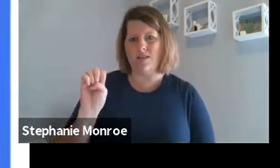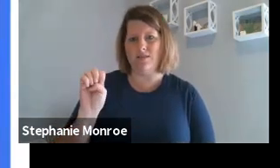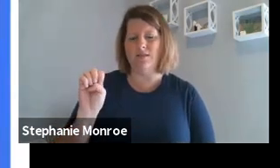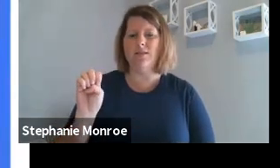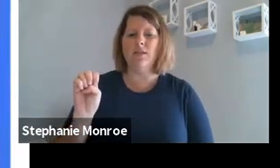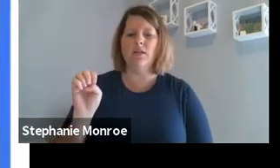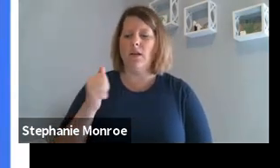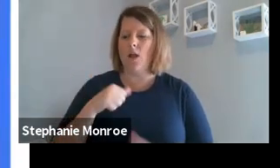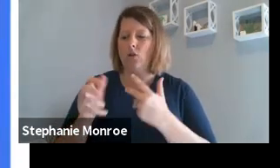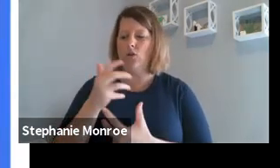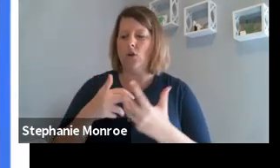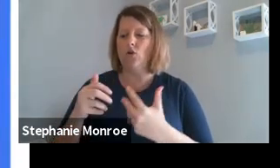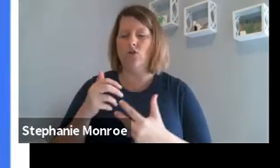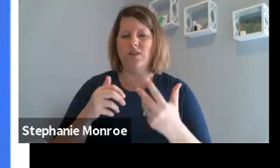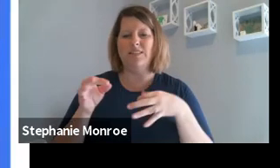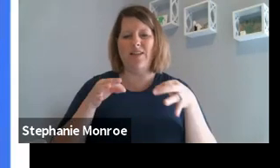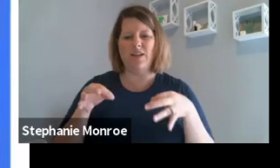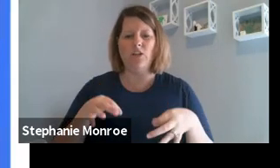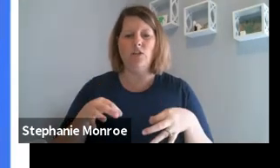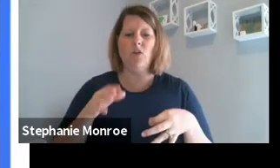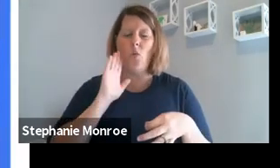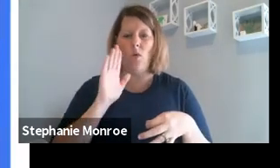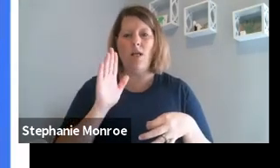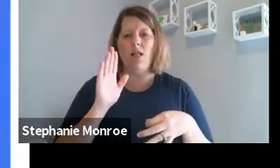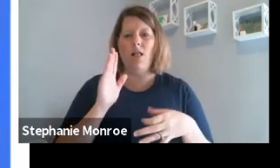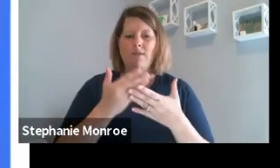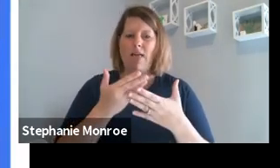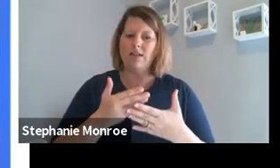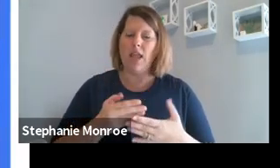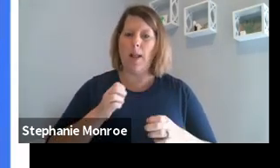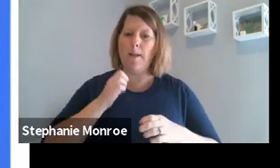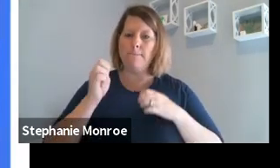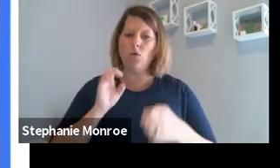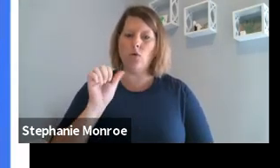under the social condition of domestic violence we solely validate emotional abuse harassment,